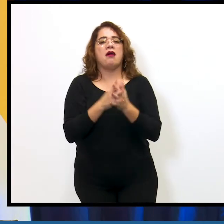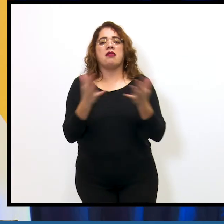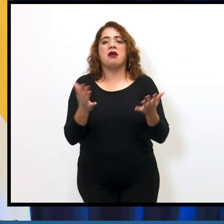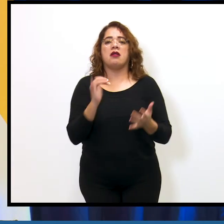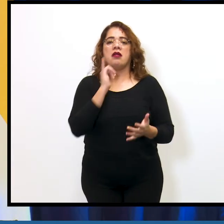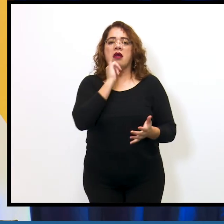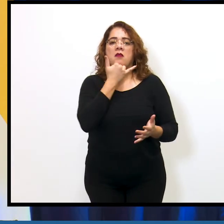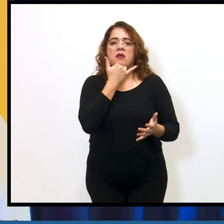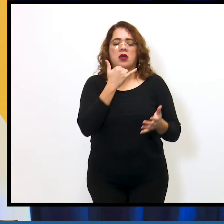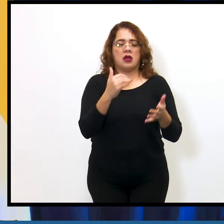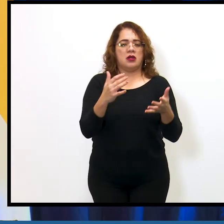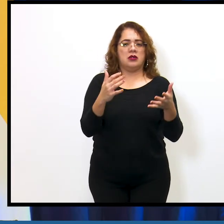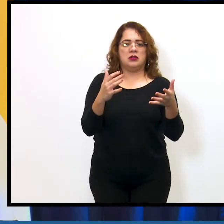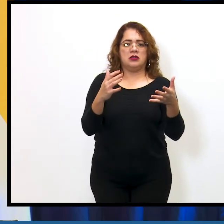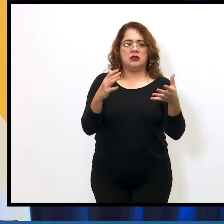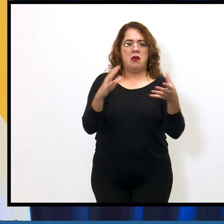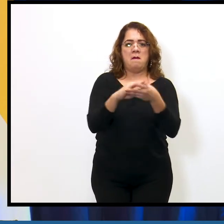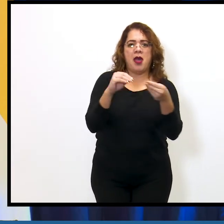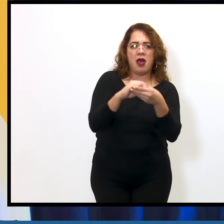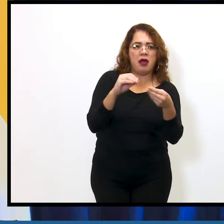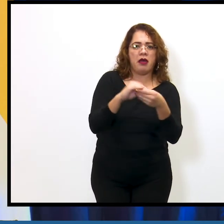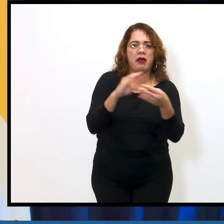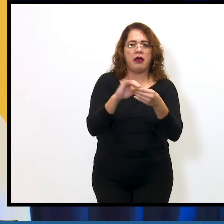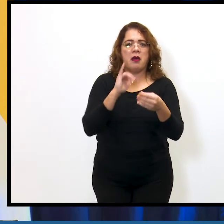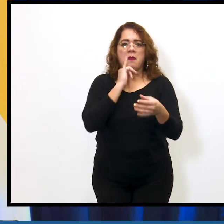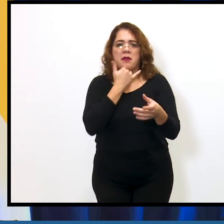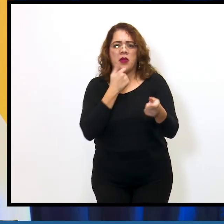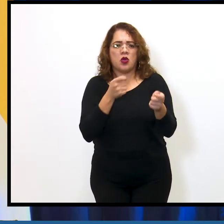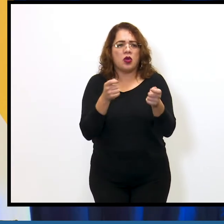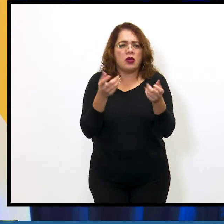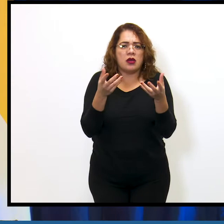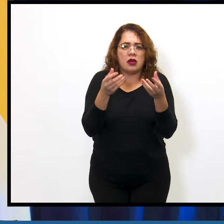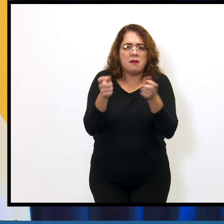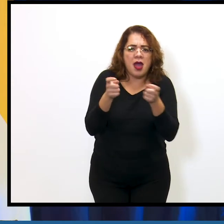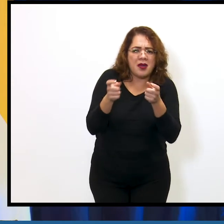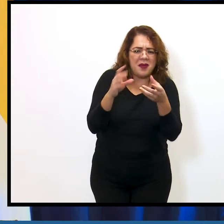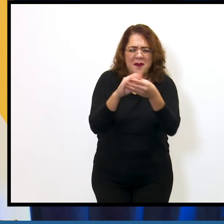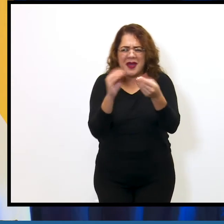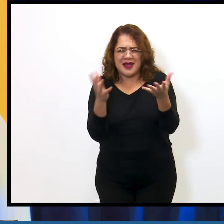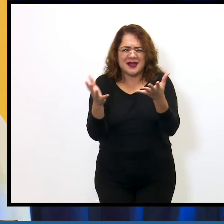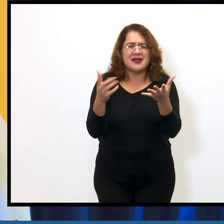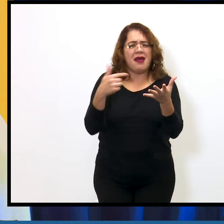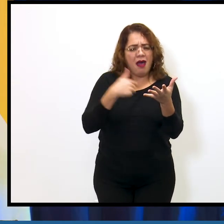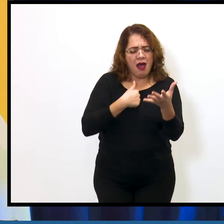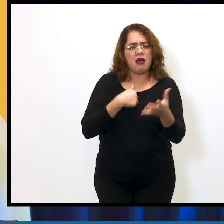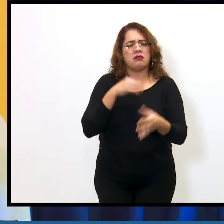the message that has happened and so as as as much as I can say my piece, I also don't always